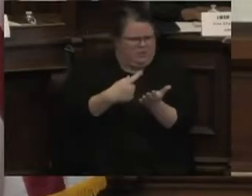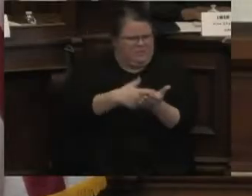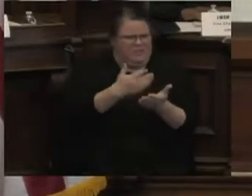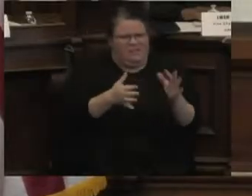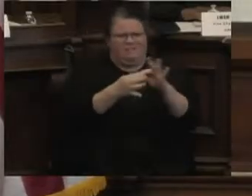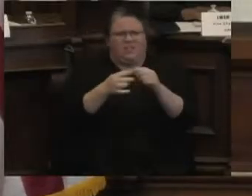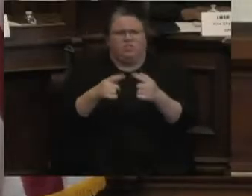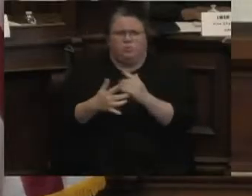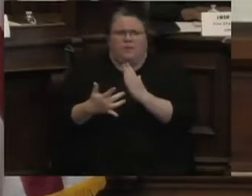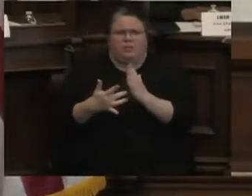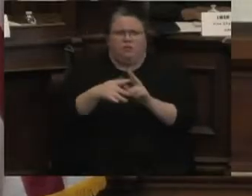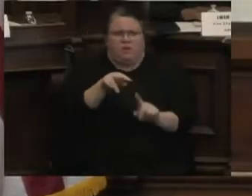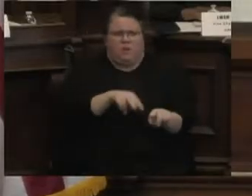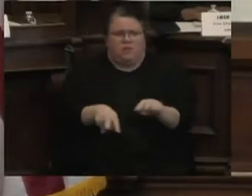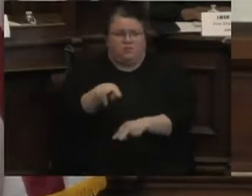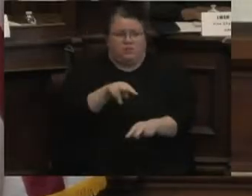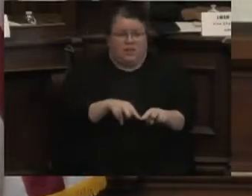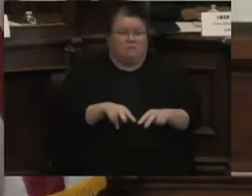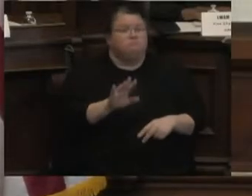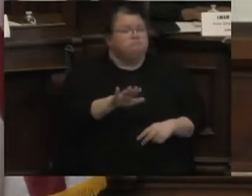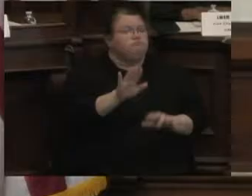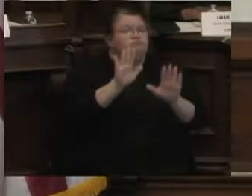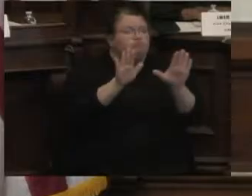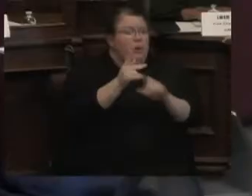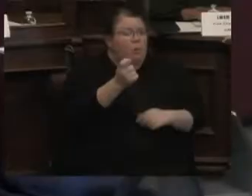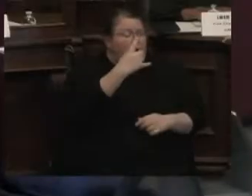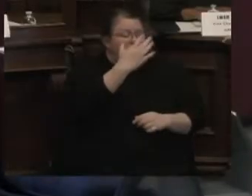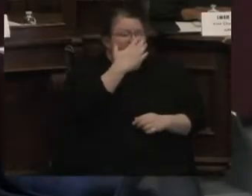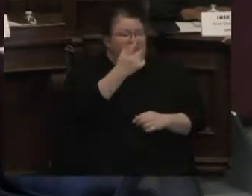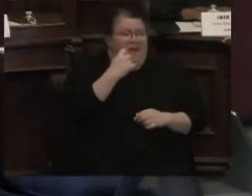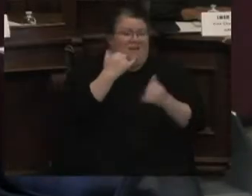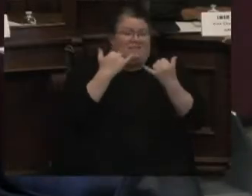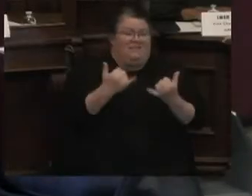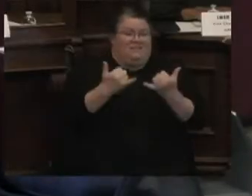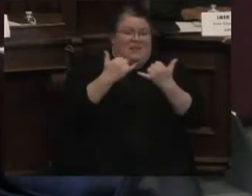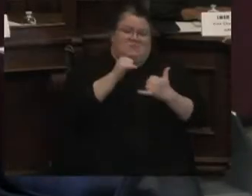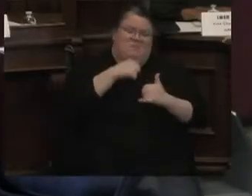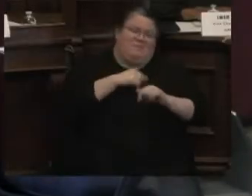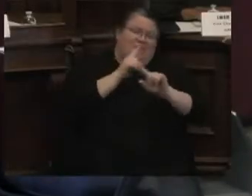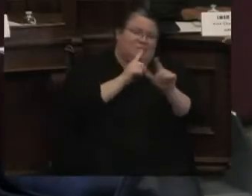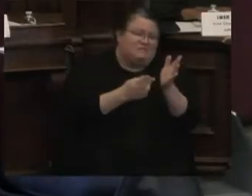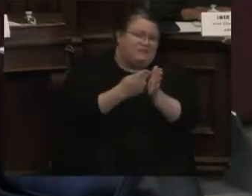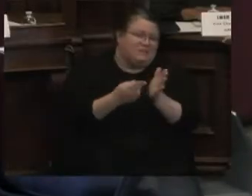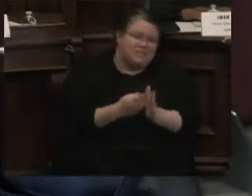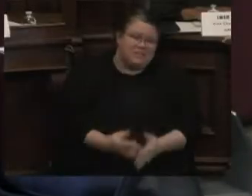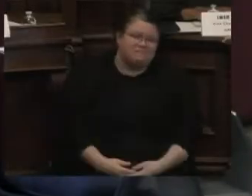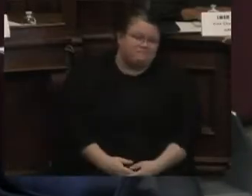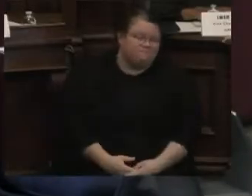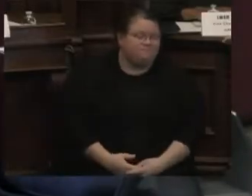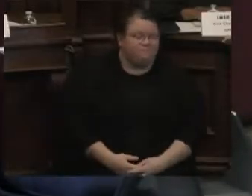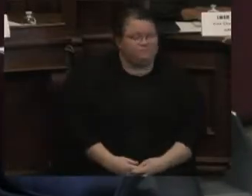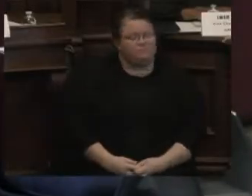cover things that we're not aware of? As I'm monitoring